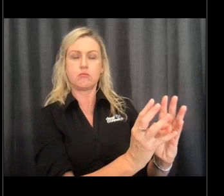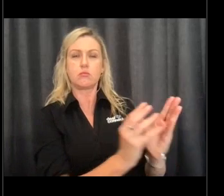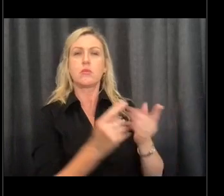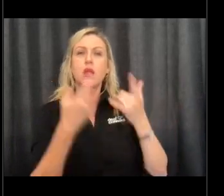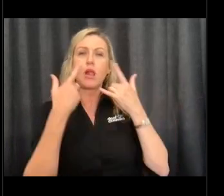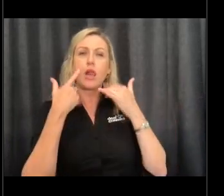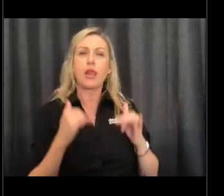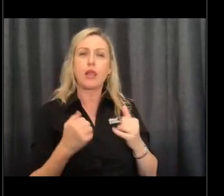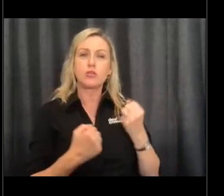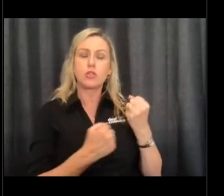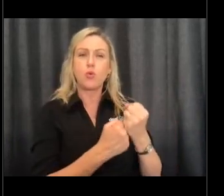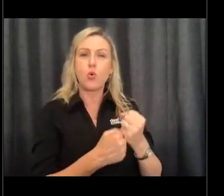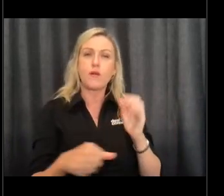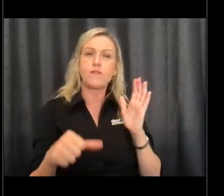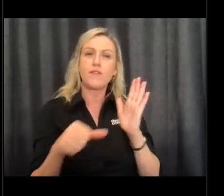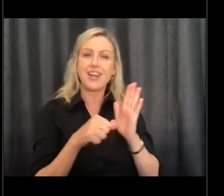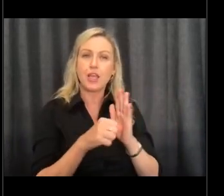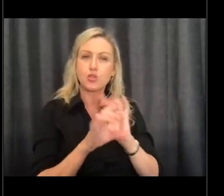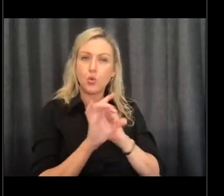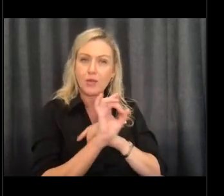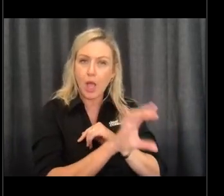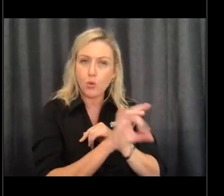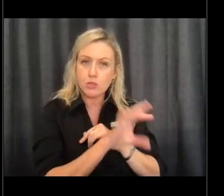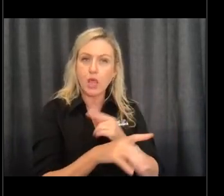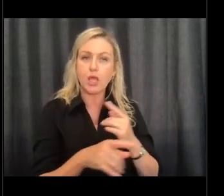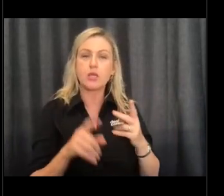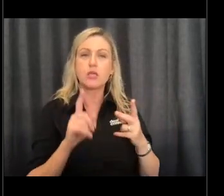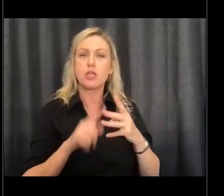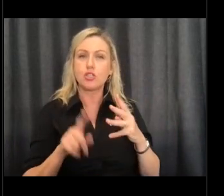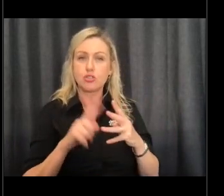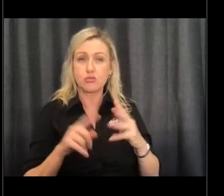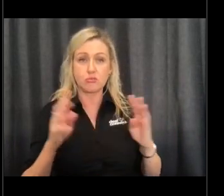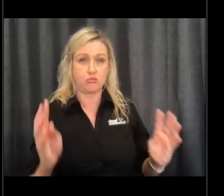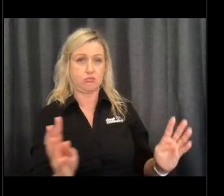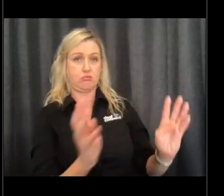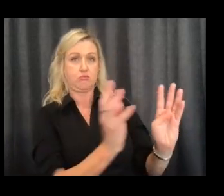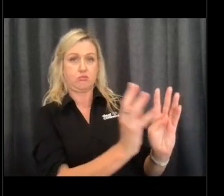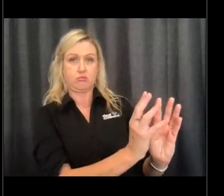financial counselling support, insurers are often all aware.